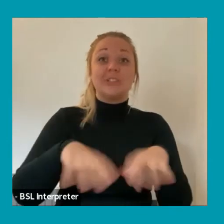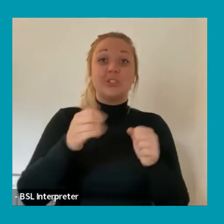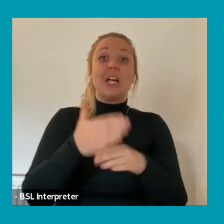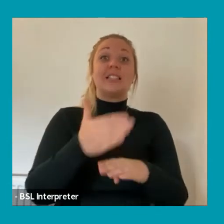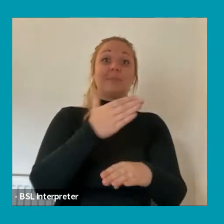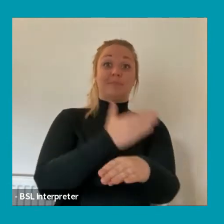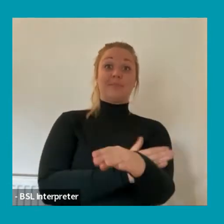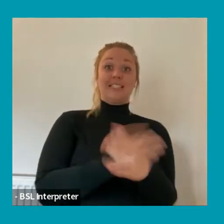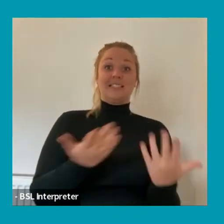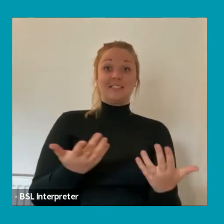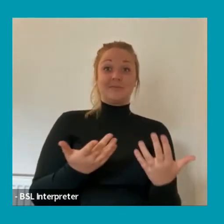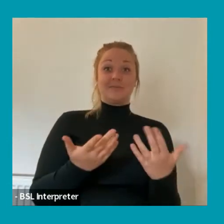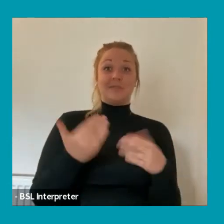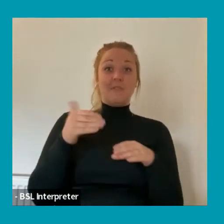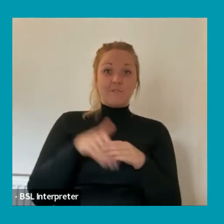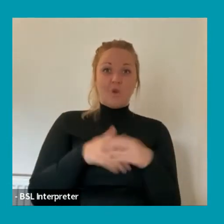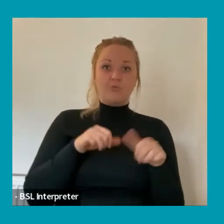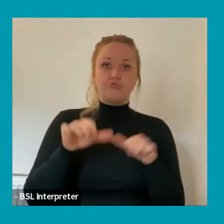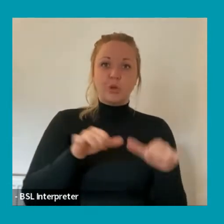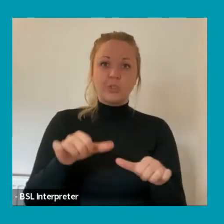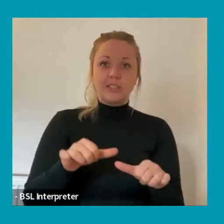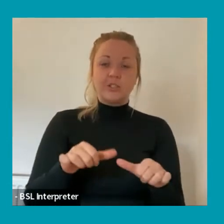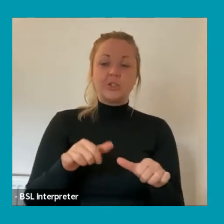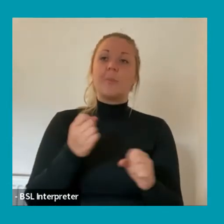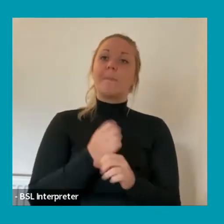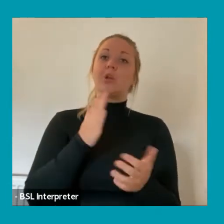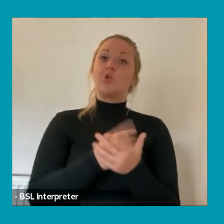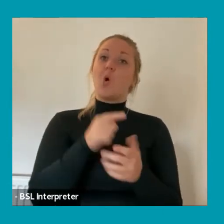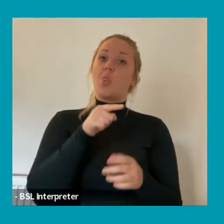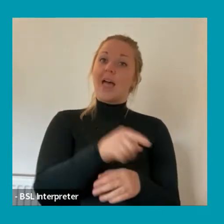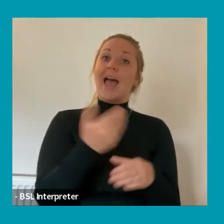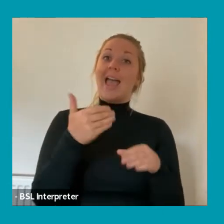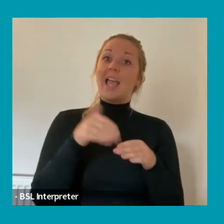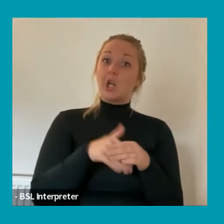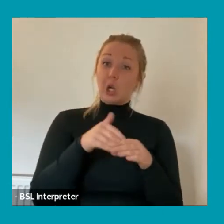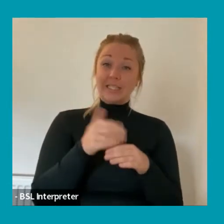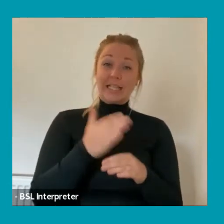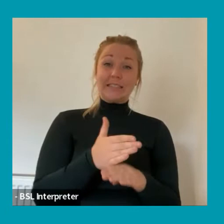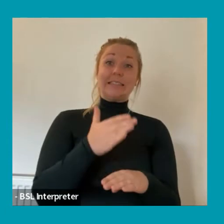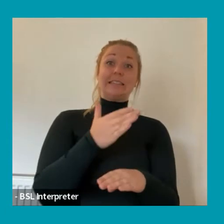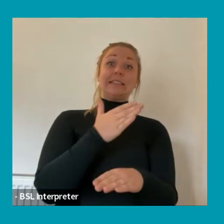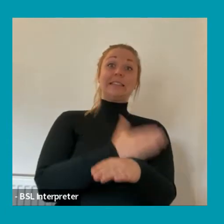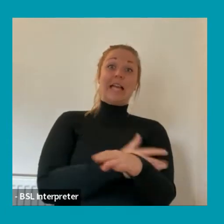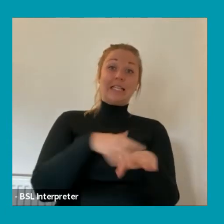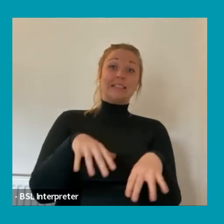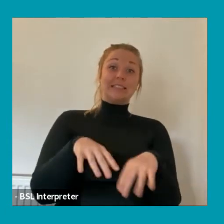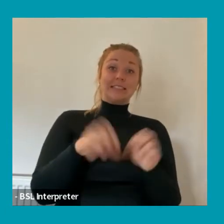In terms of getting that inclusion that lived voice at the beginnings, when we're planning what we're going to do.